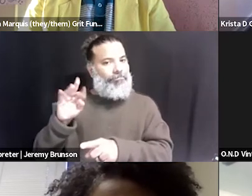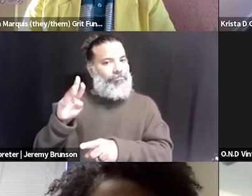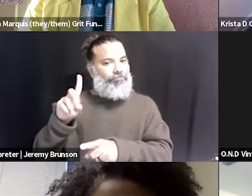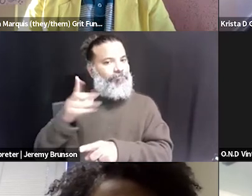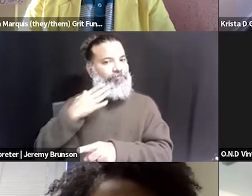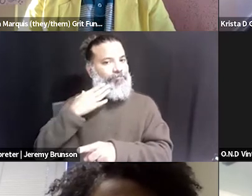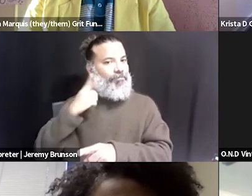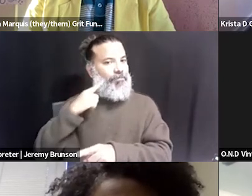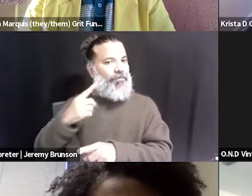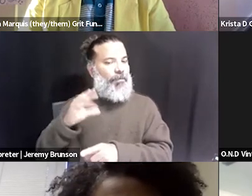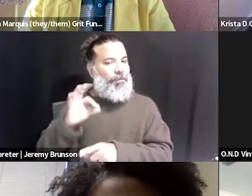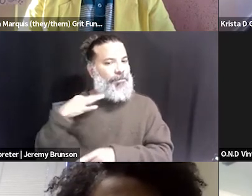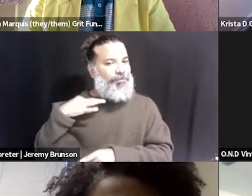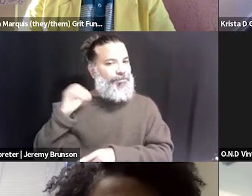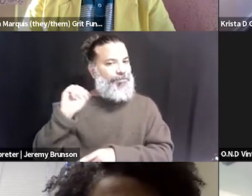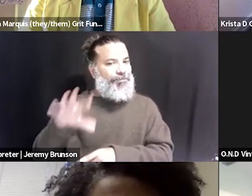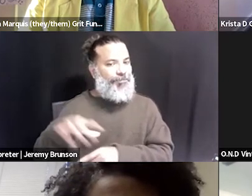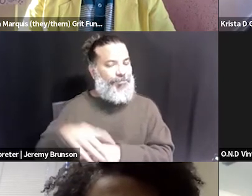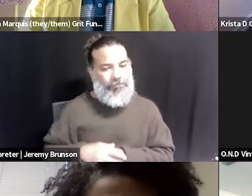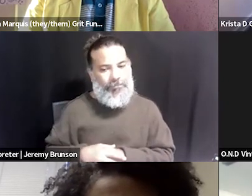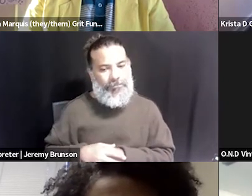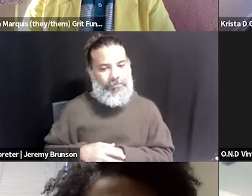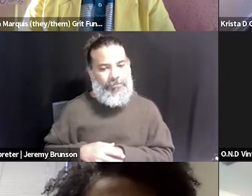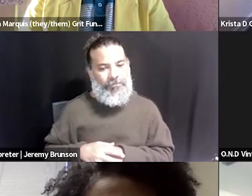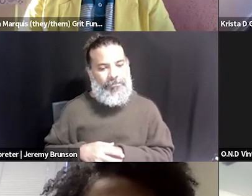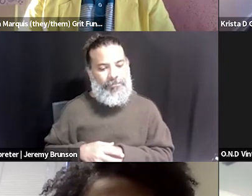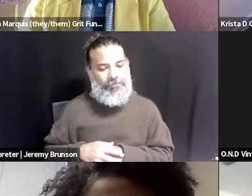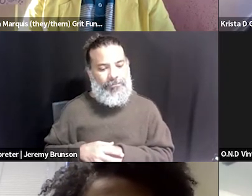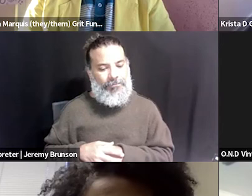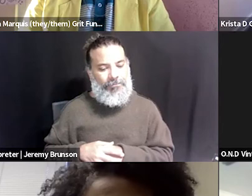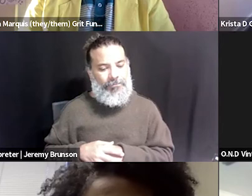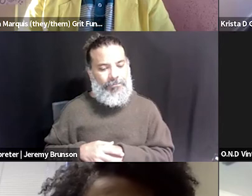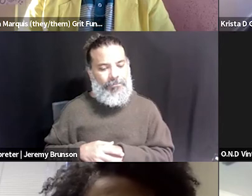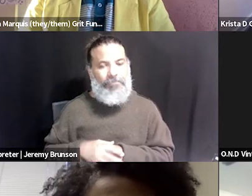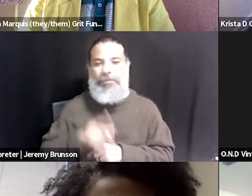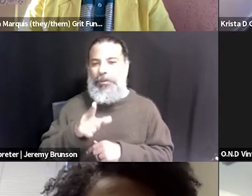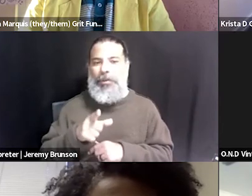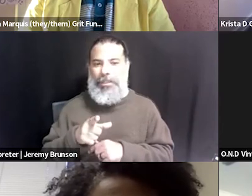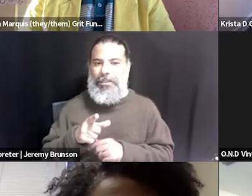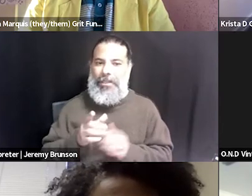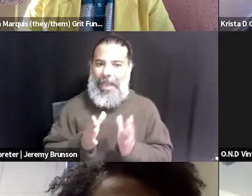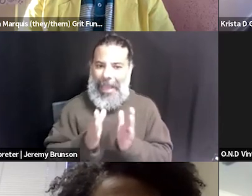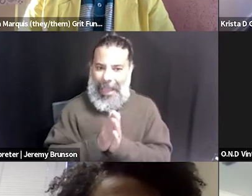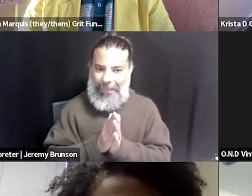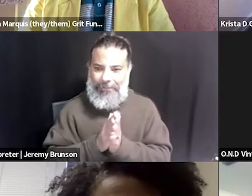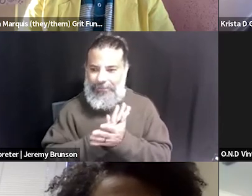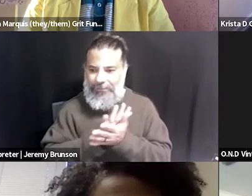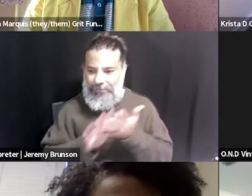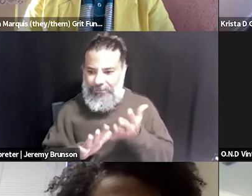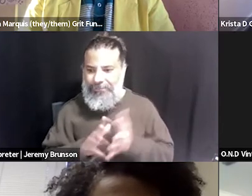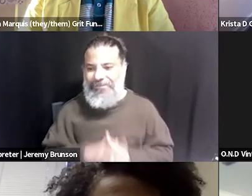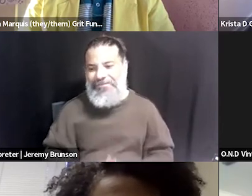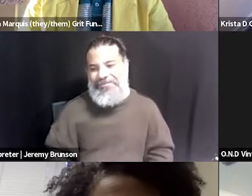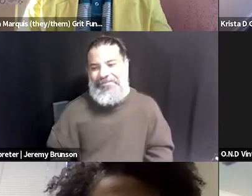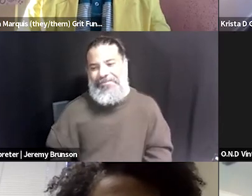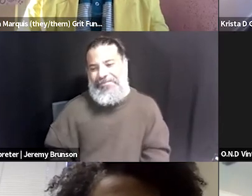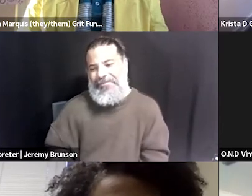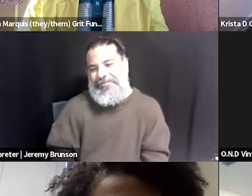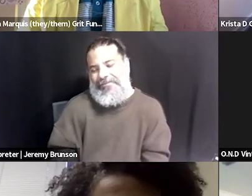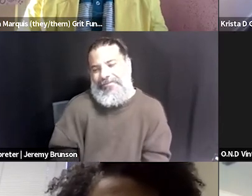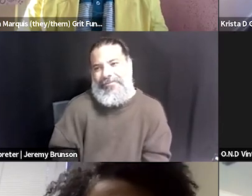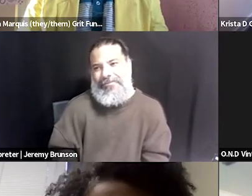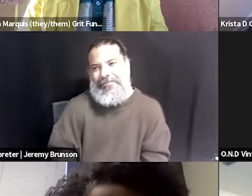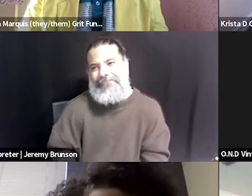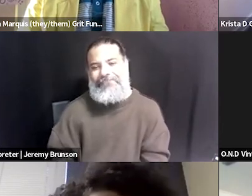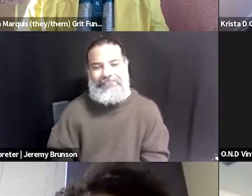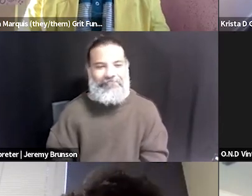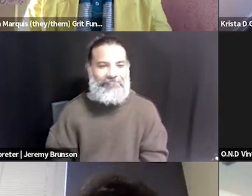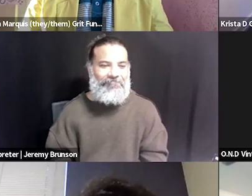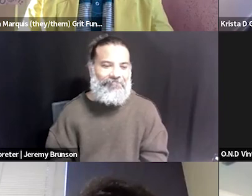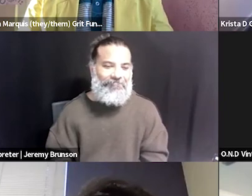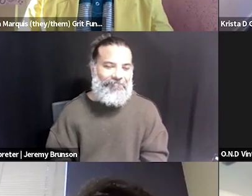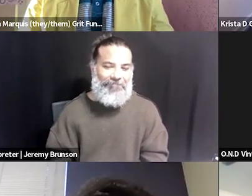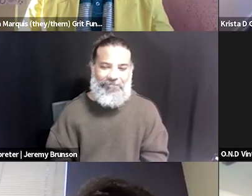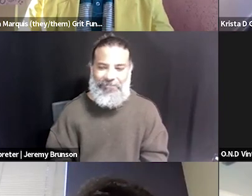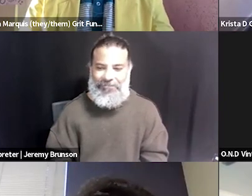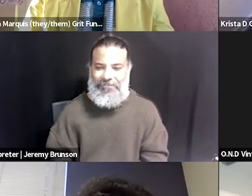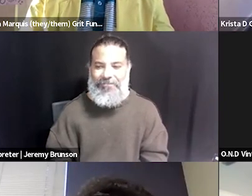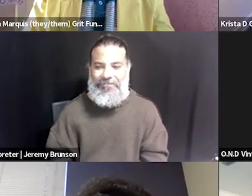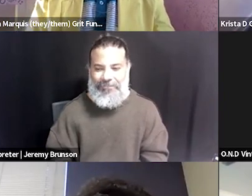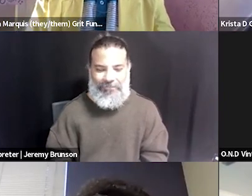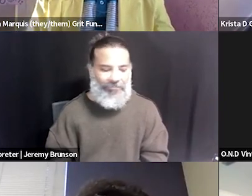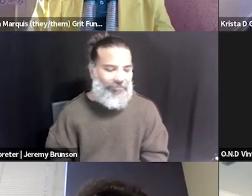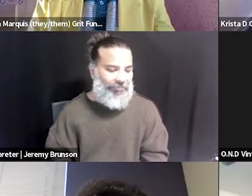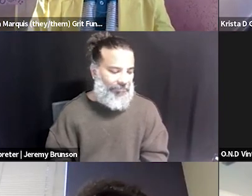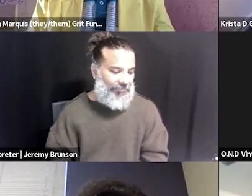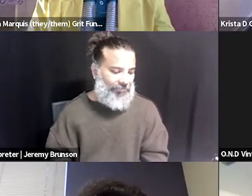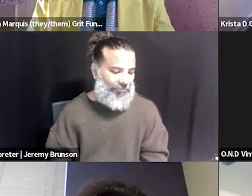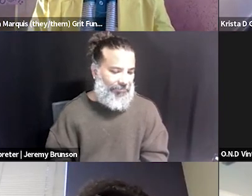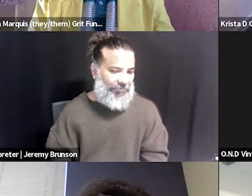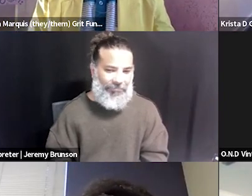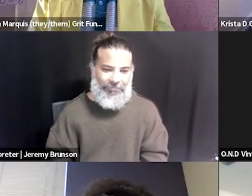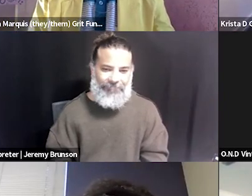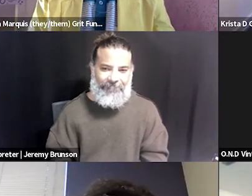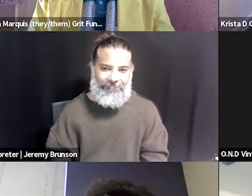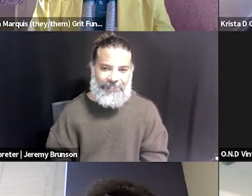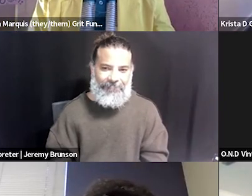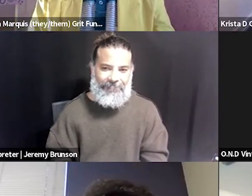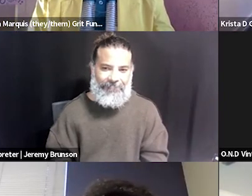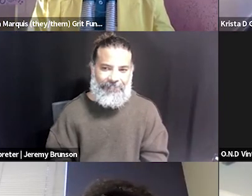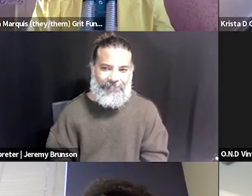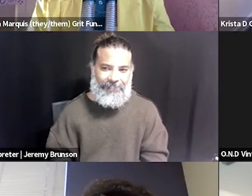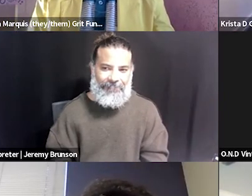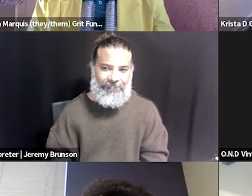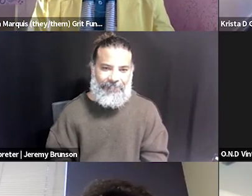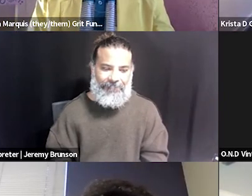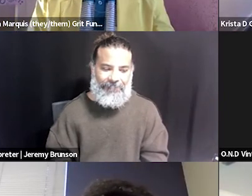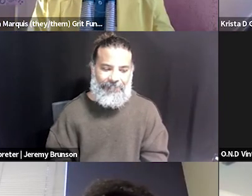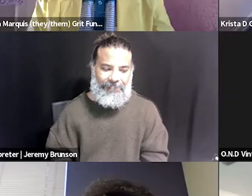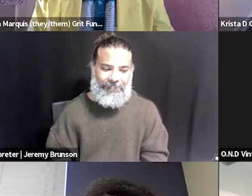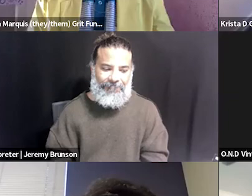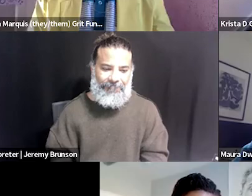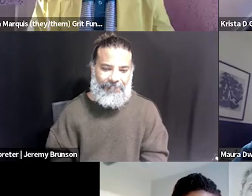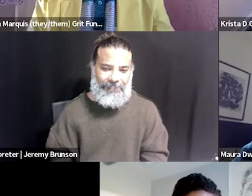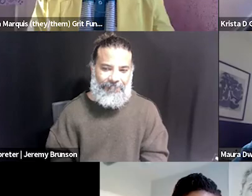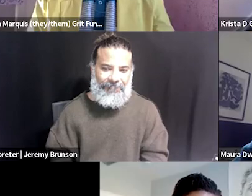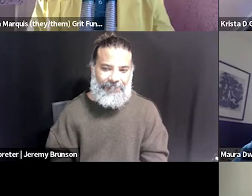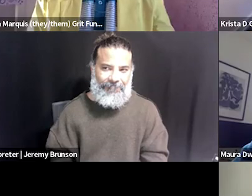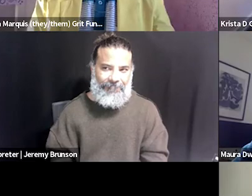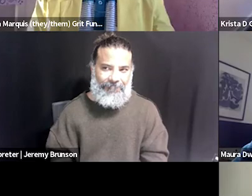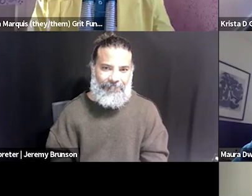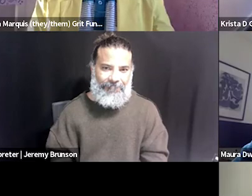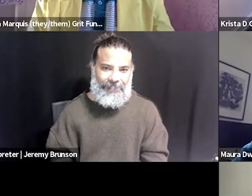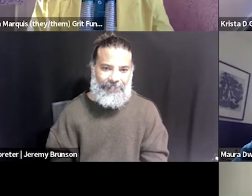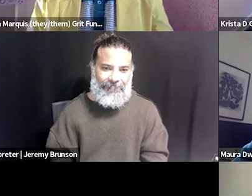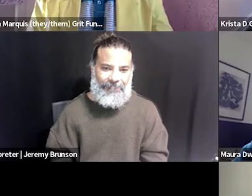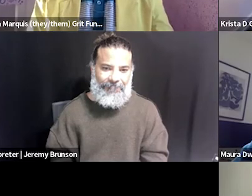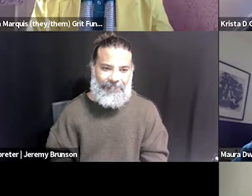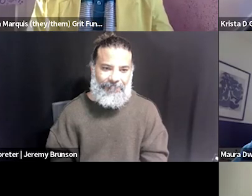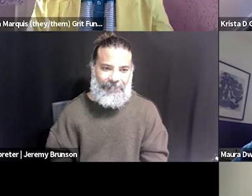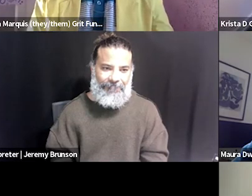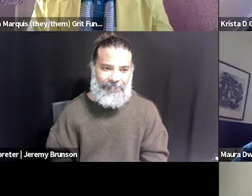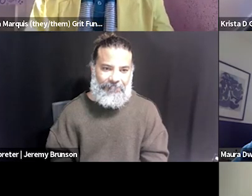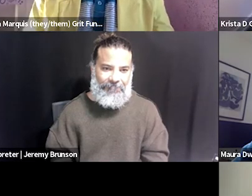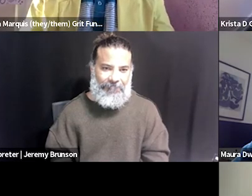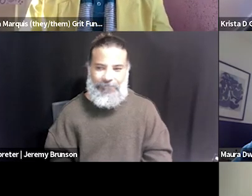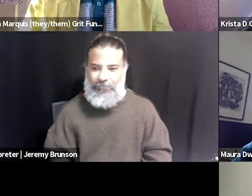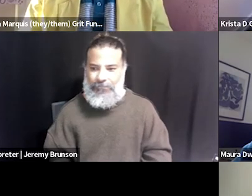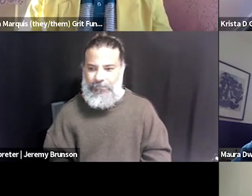And, you know, ask the question if you have 'em.